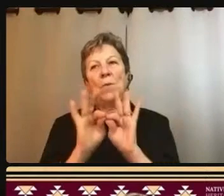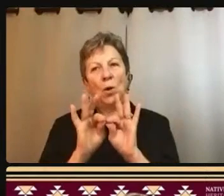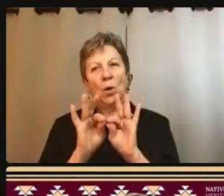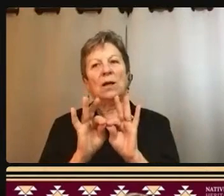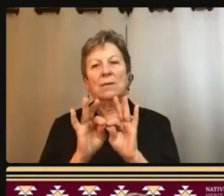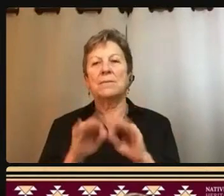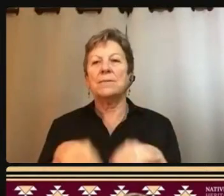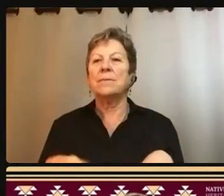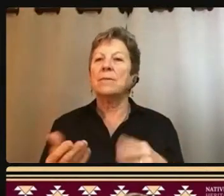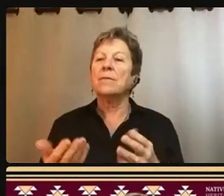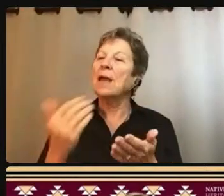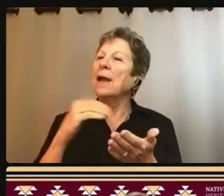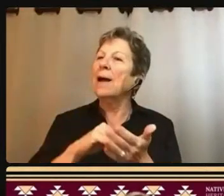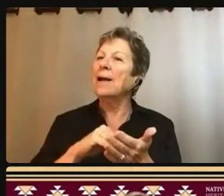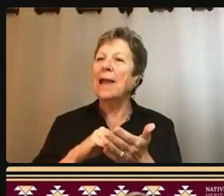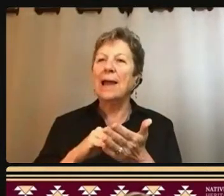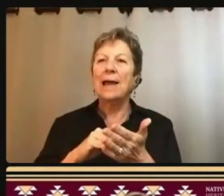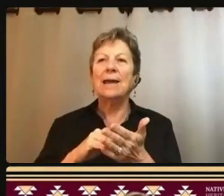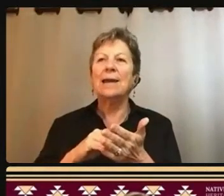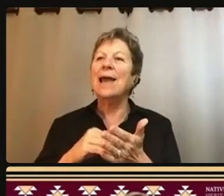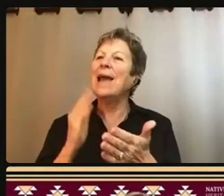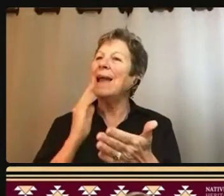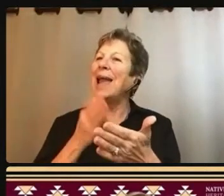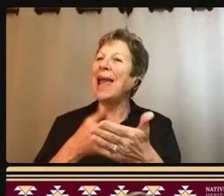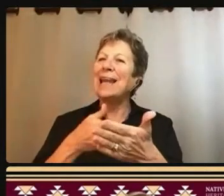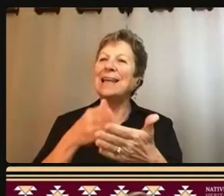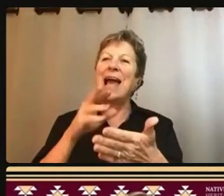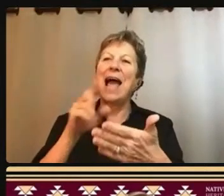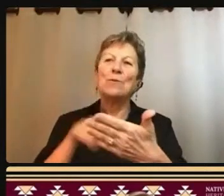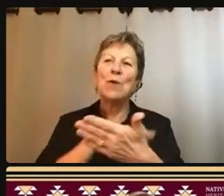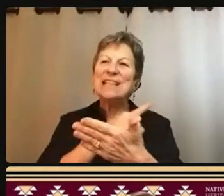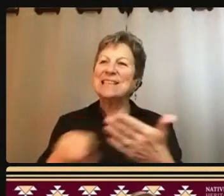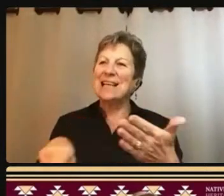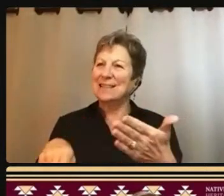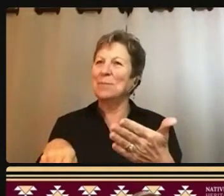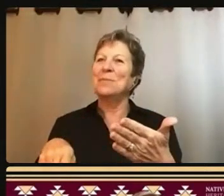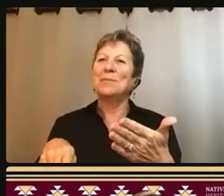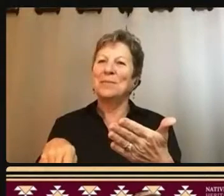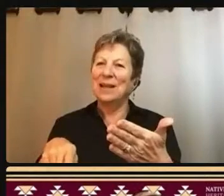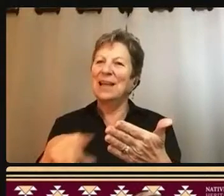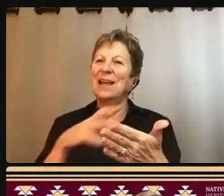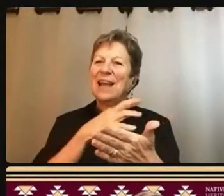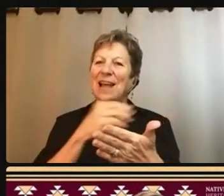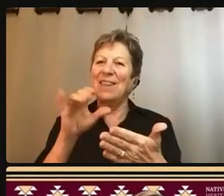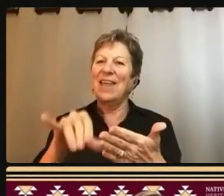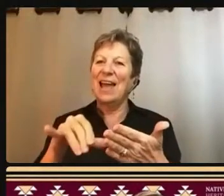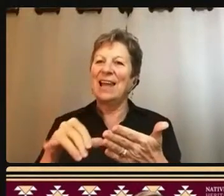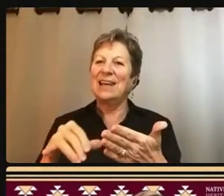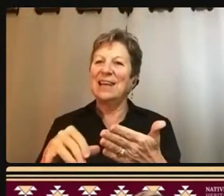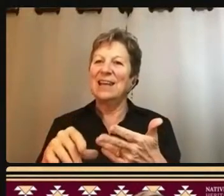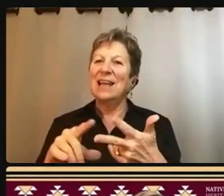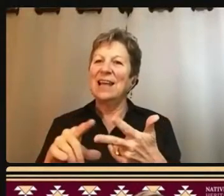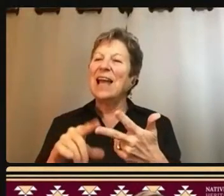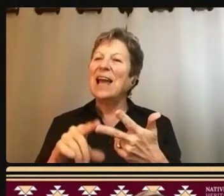STAY WITH US FOR THE LONG HAUL. SO TEACHER SATISFACTION IS HUGE FOR ME AS WELL.